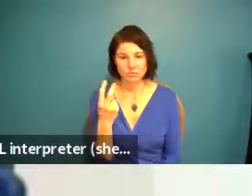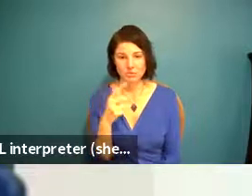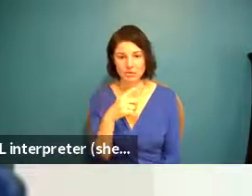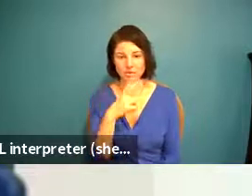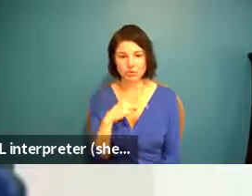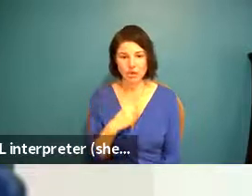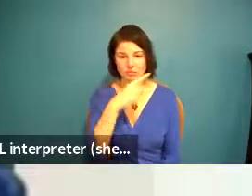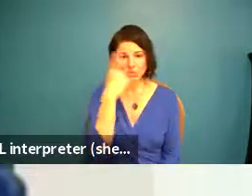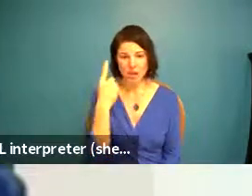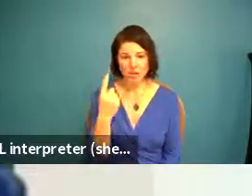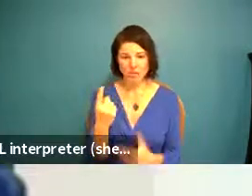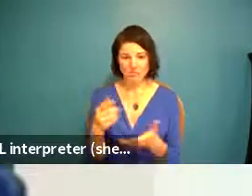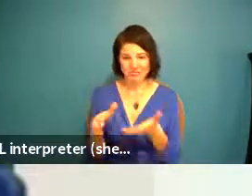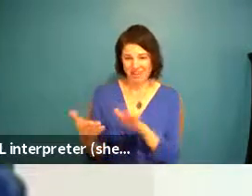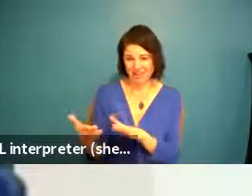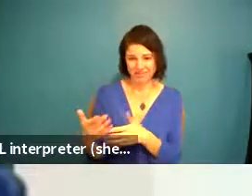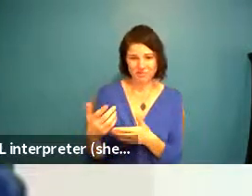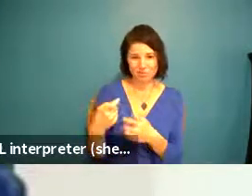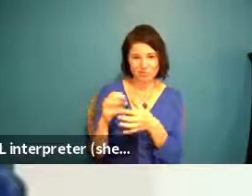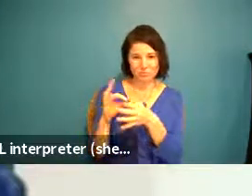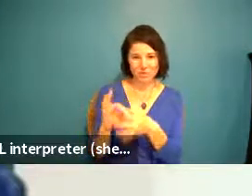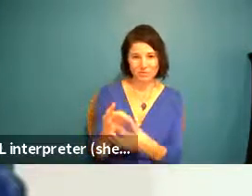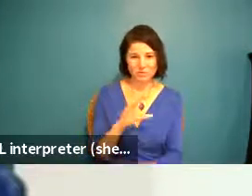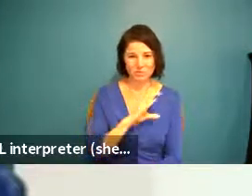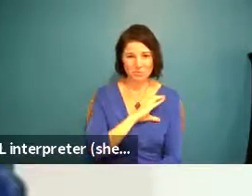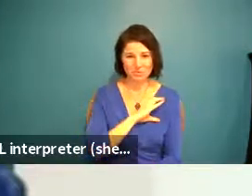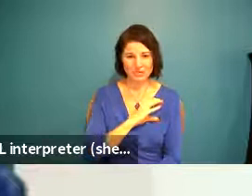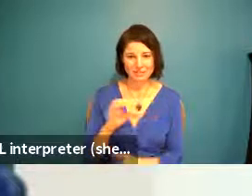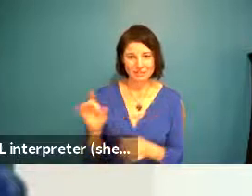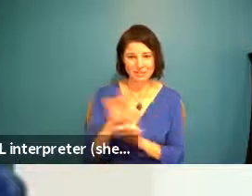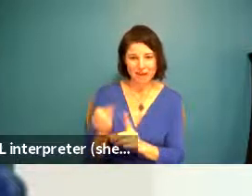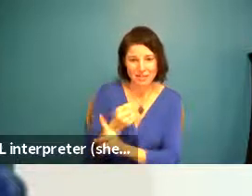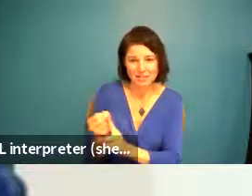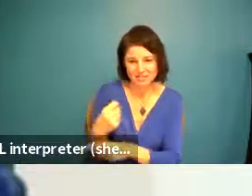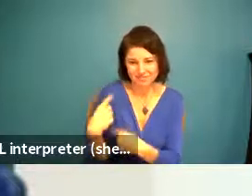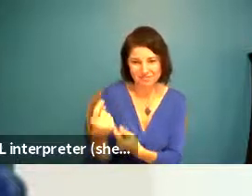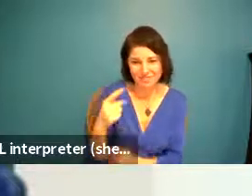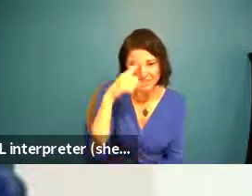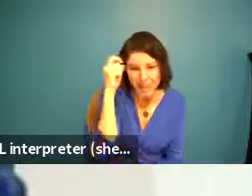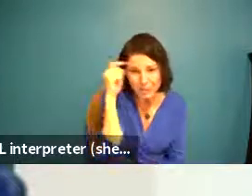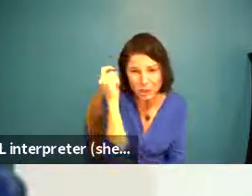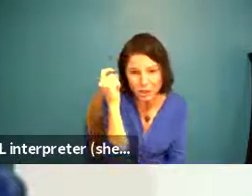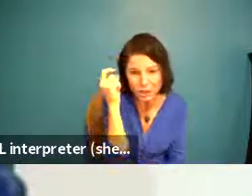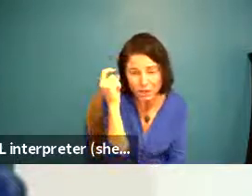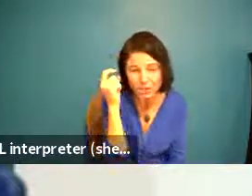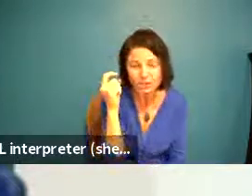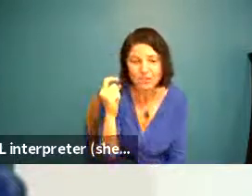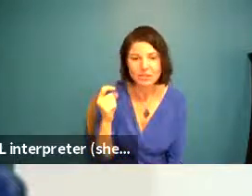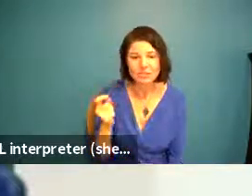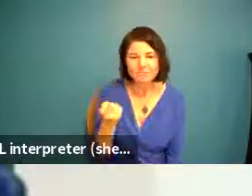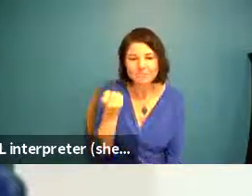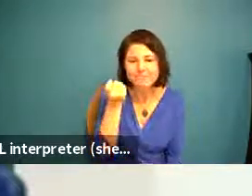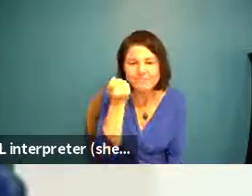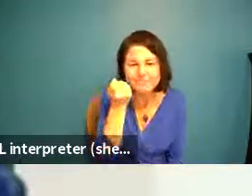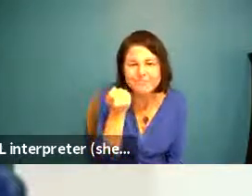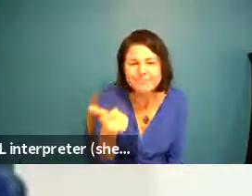police violence, just over I believe, just over the summer, alone this year. But hardly any of them made any kind of news coverage at